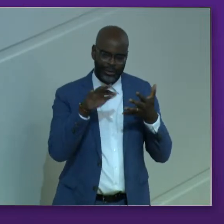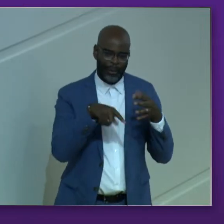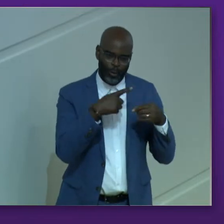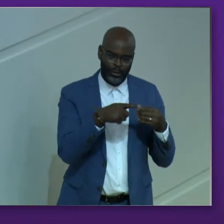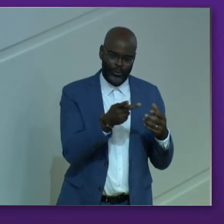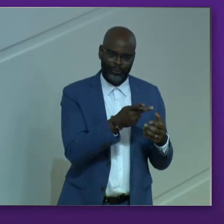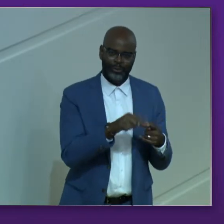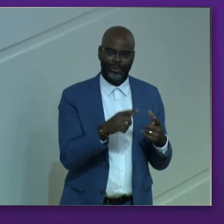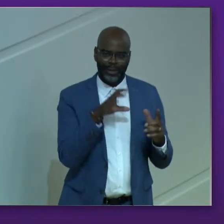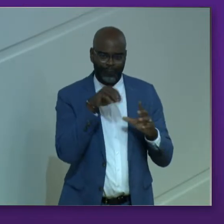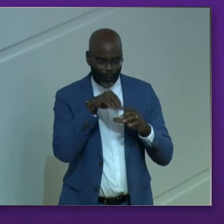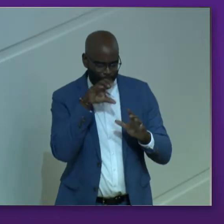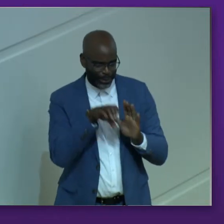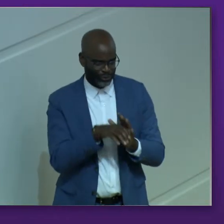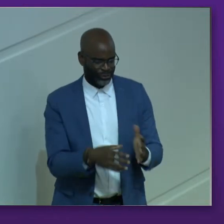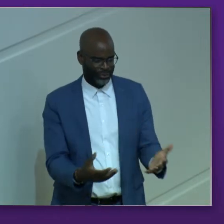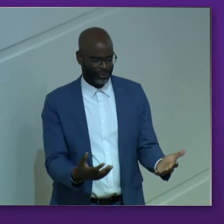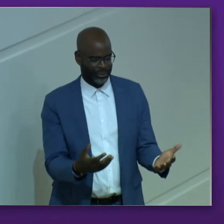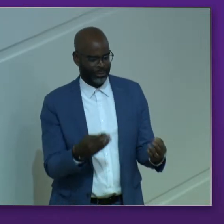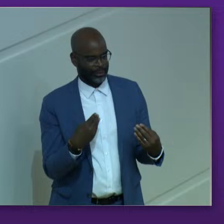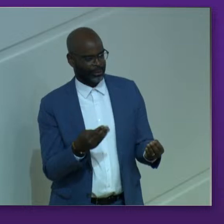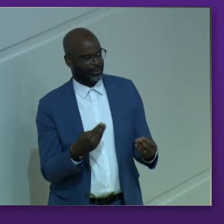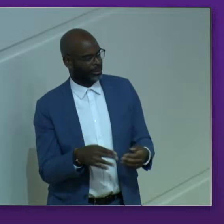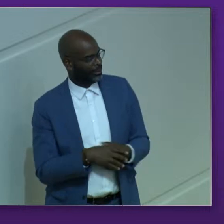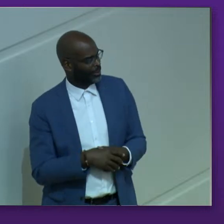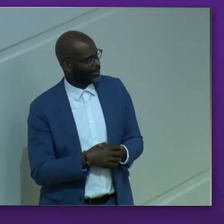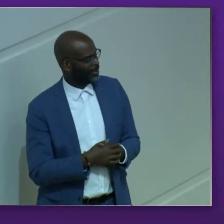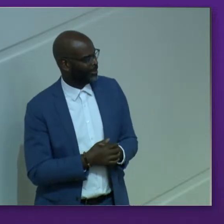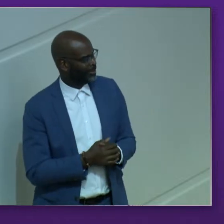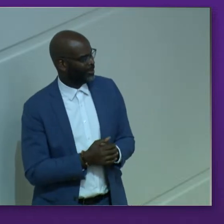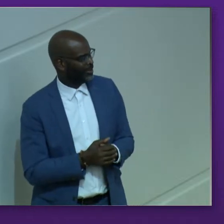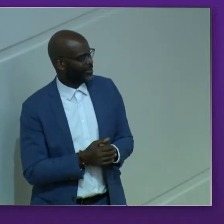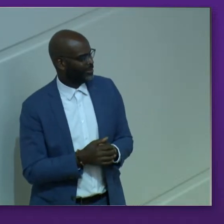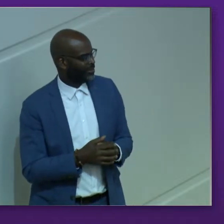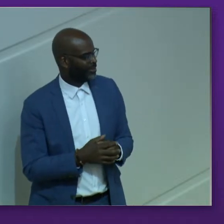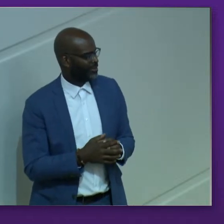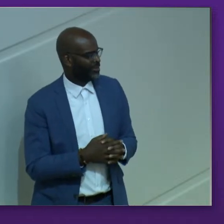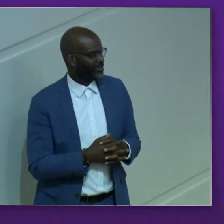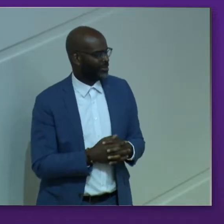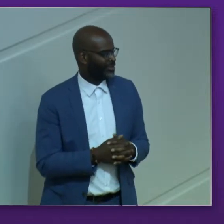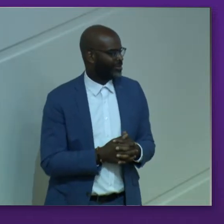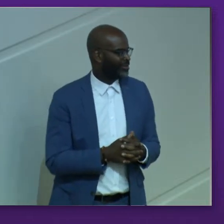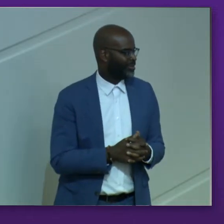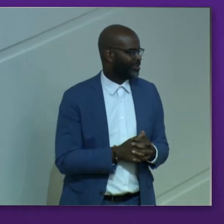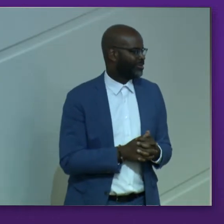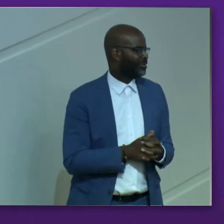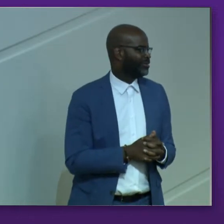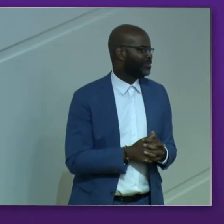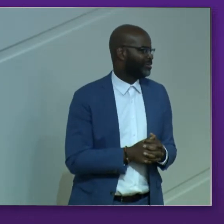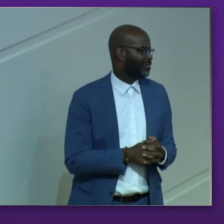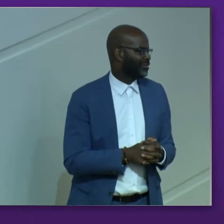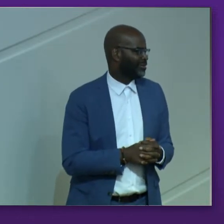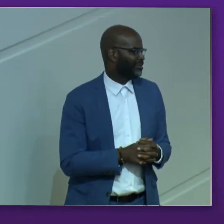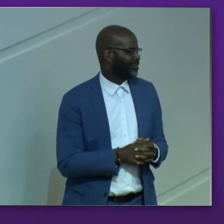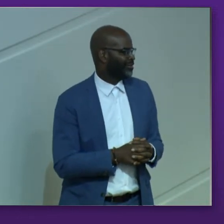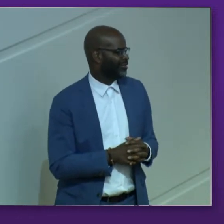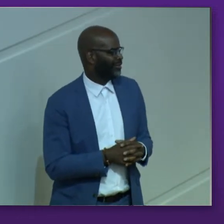PICTUREWITHOUT ME ?